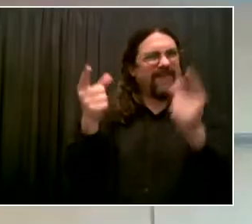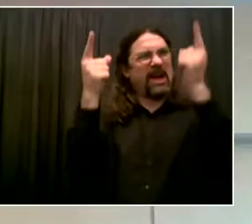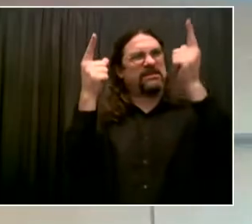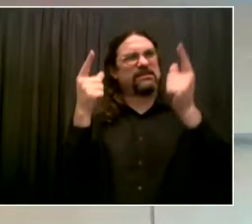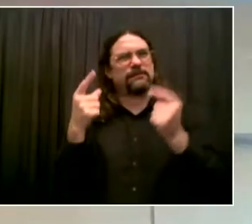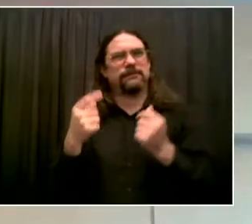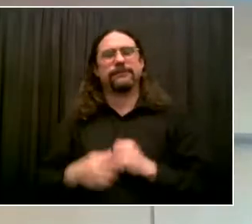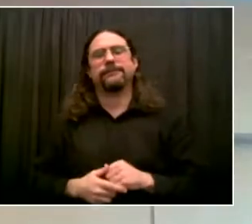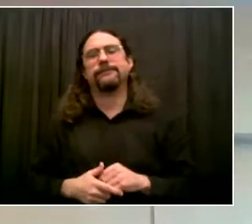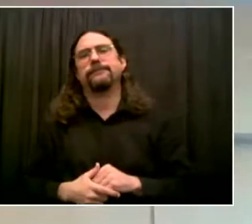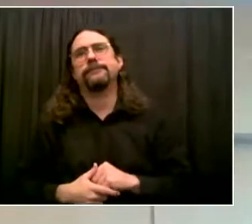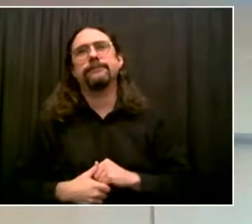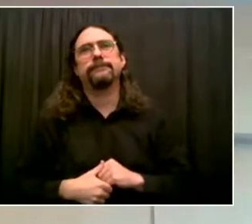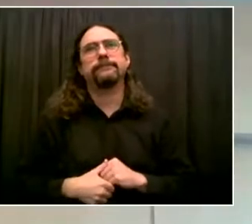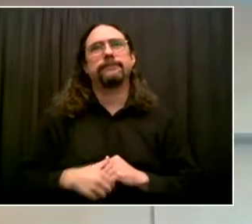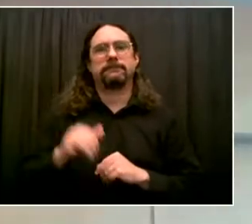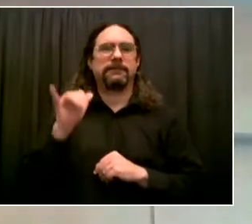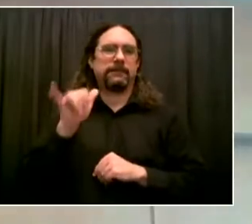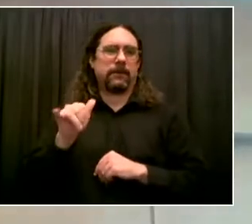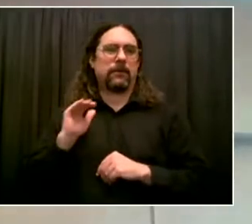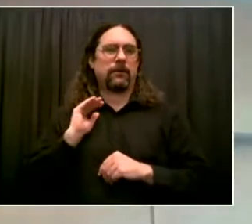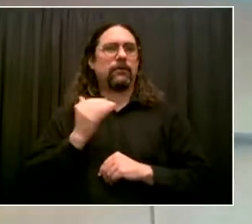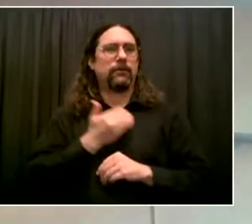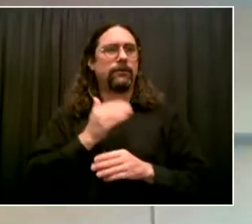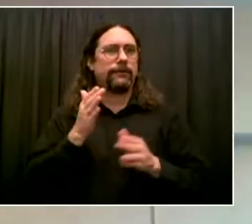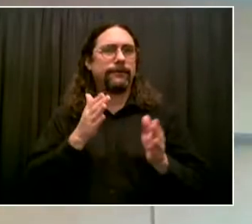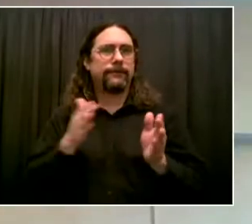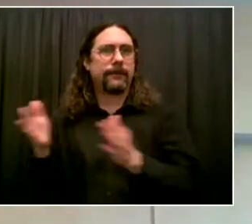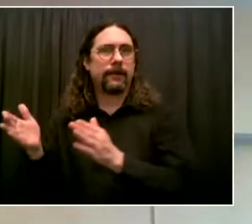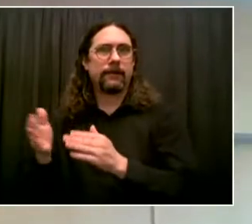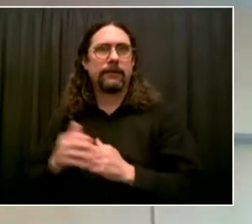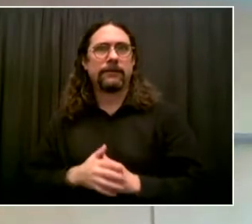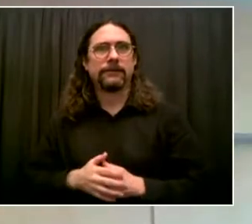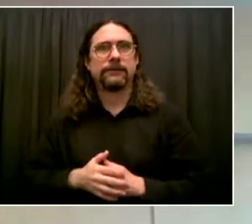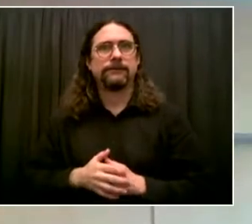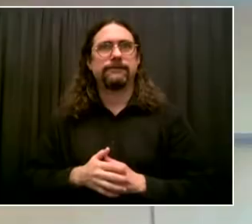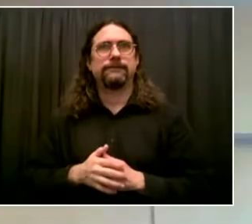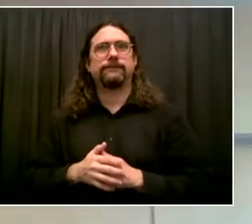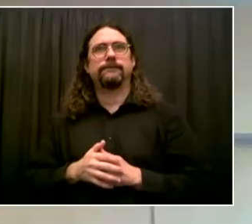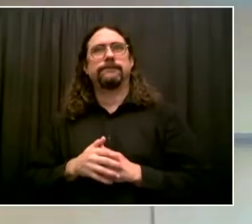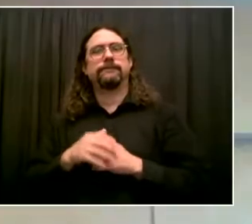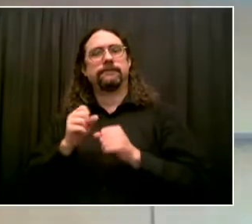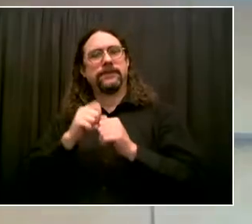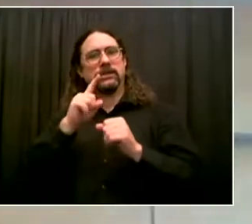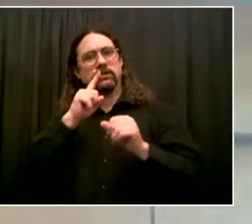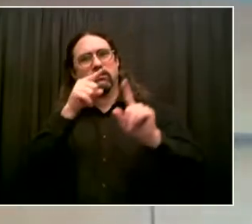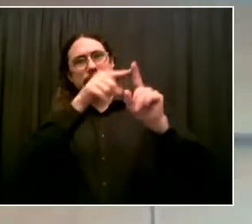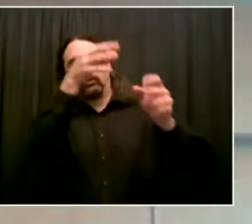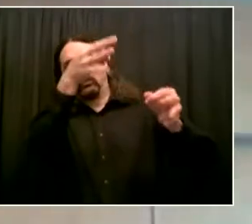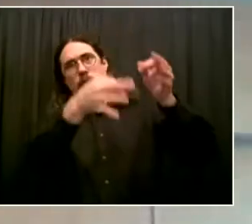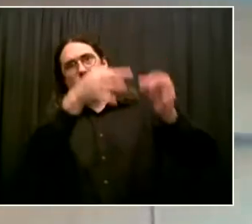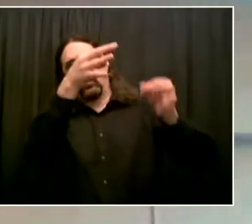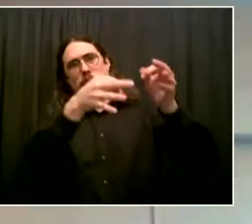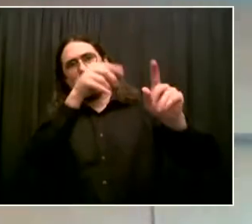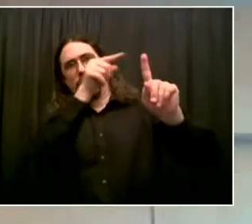TALKING ABOUT, MOVING FORWARD AND PRIORITIZING THESE CASES IN OUR COURT SYSTEM ARE PEOPLE WHO